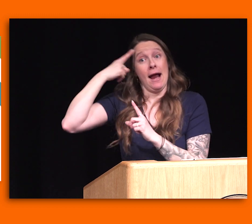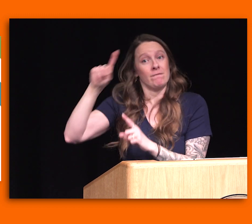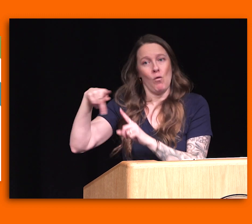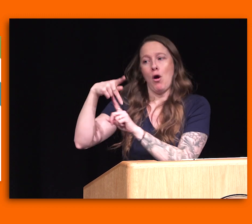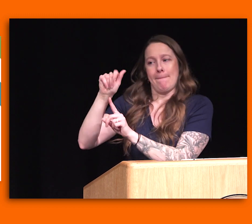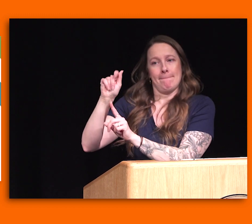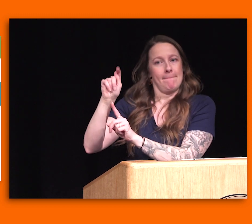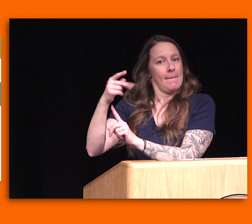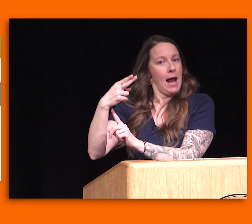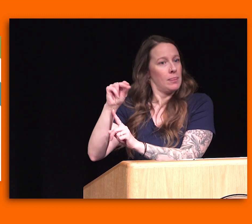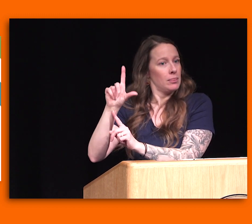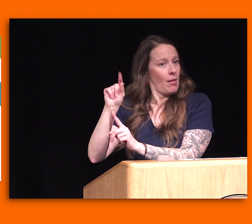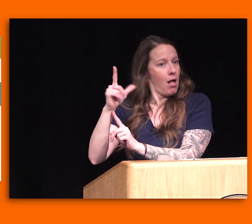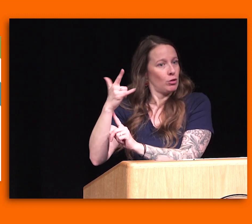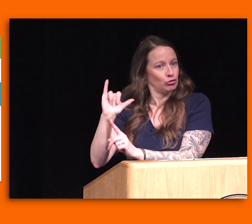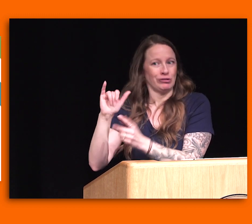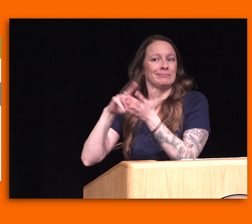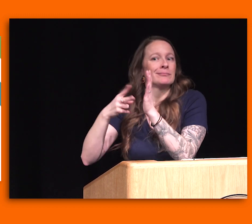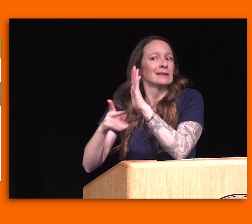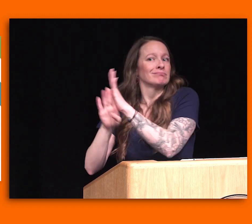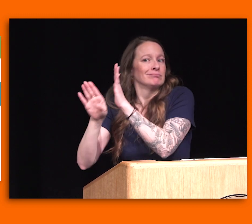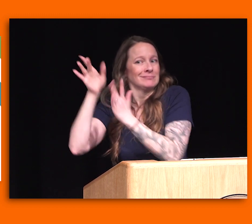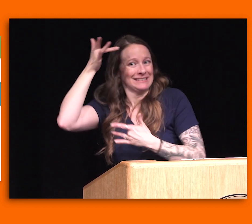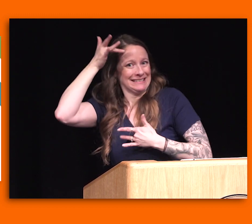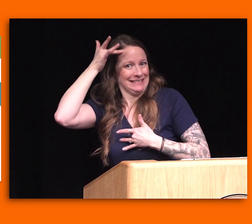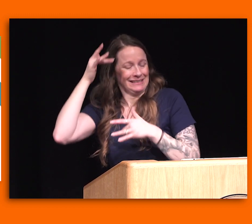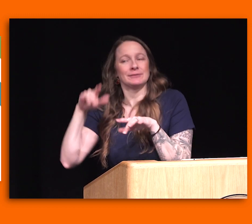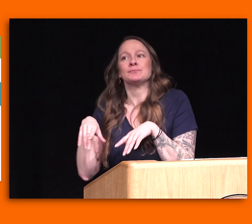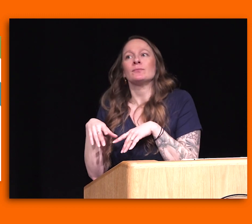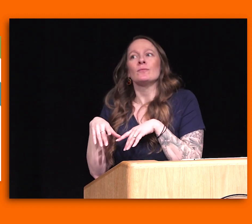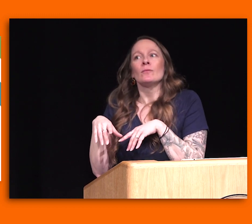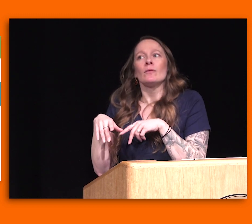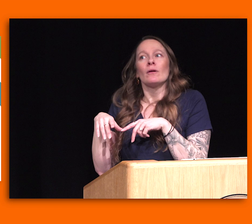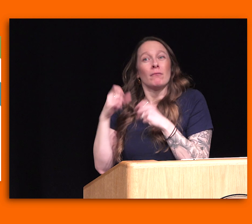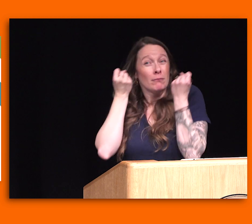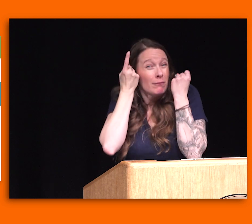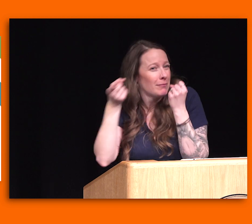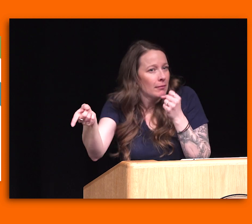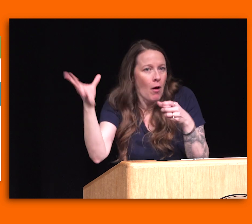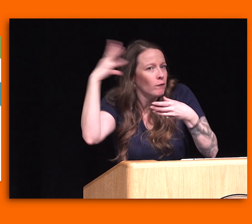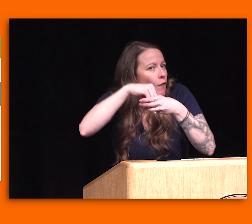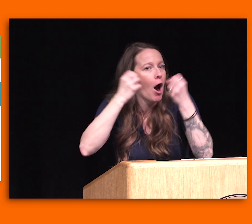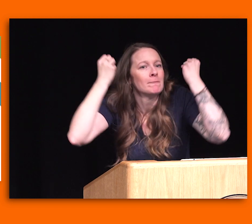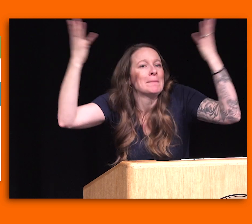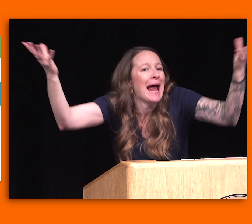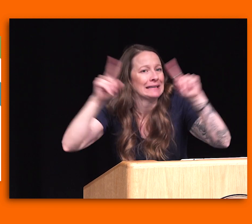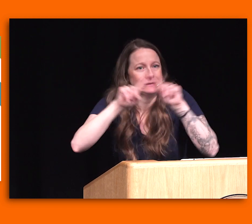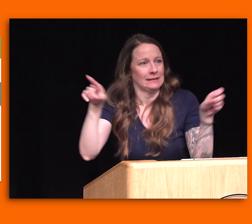Now, the program that I applied for, pathology, is studying disease development,